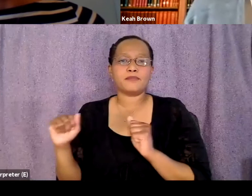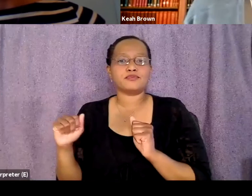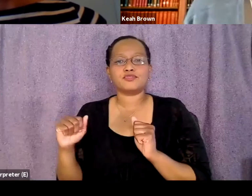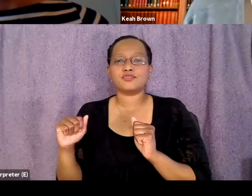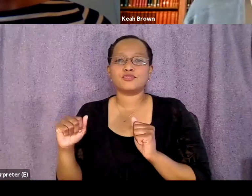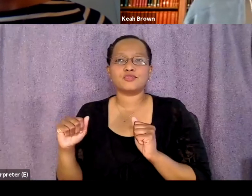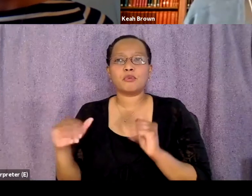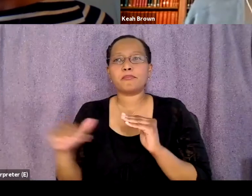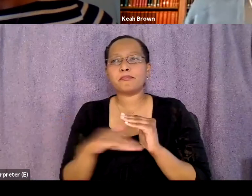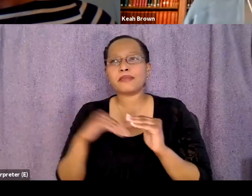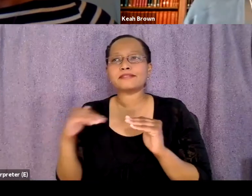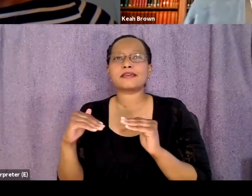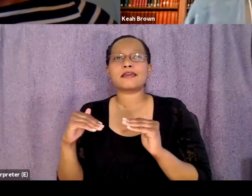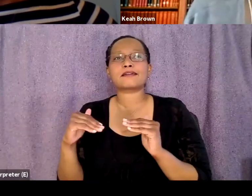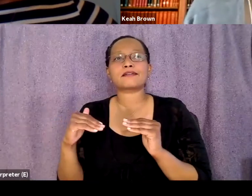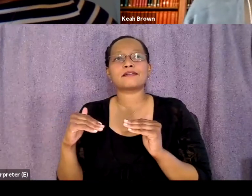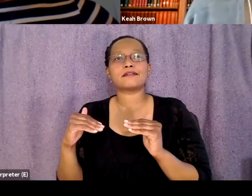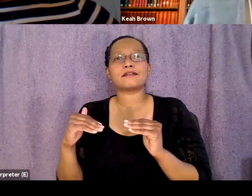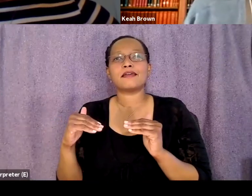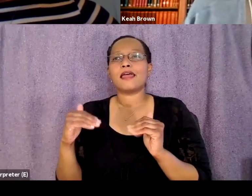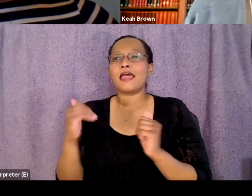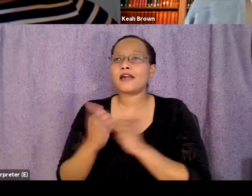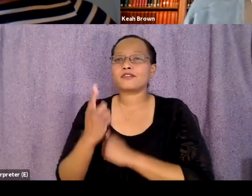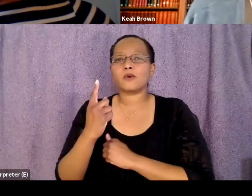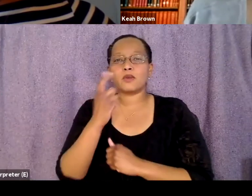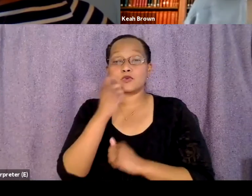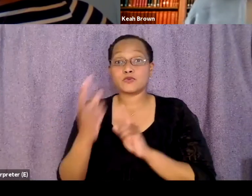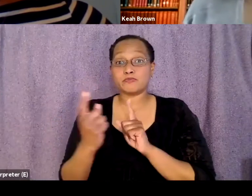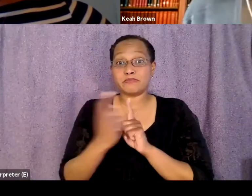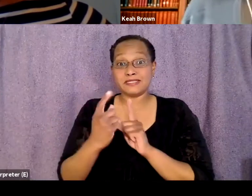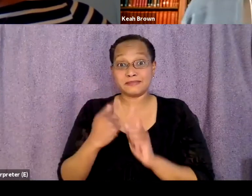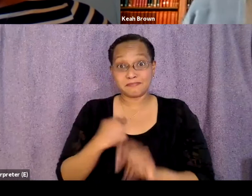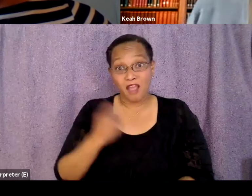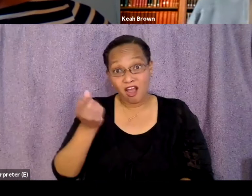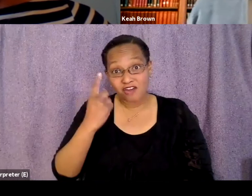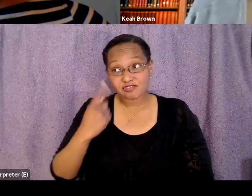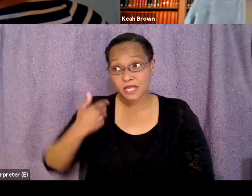Keah Brown: Have everyone who ever meet me understand that not only me but all disabled